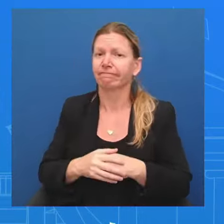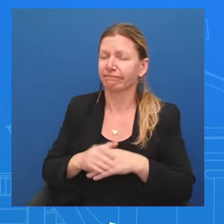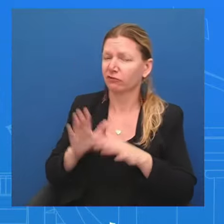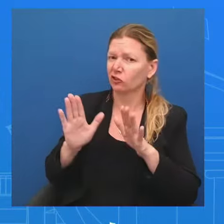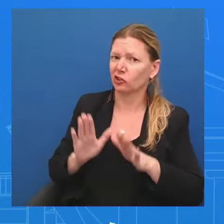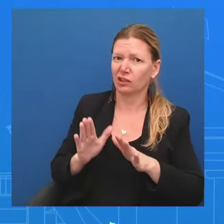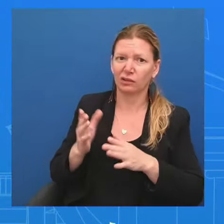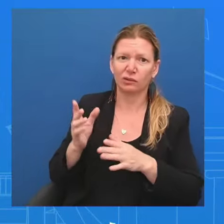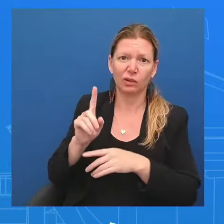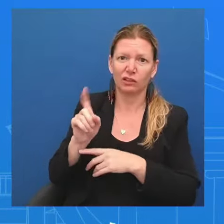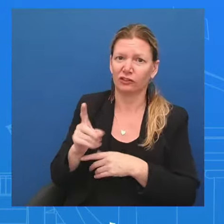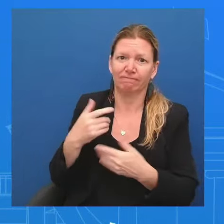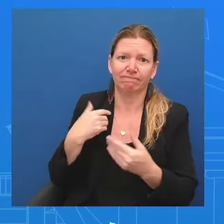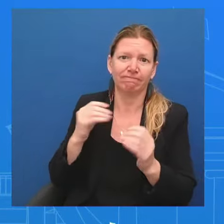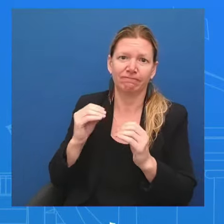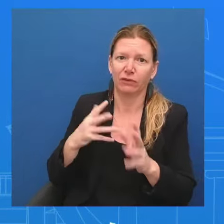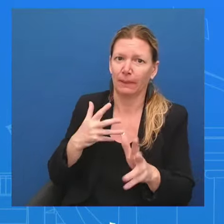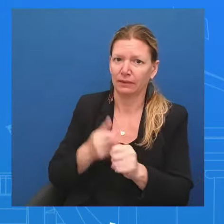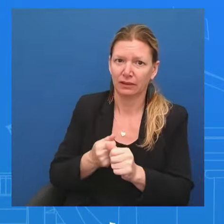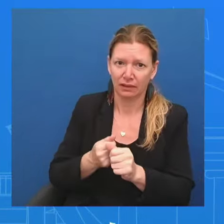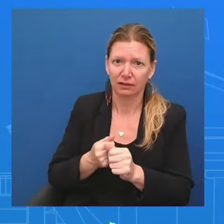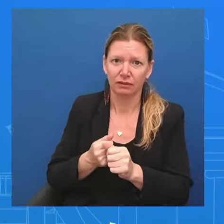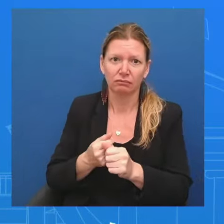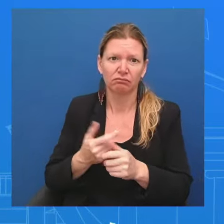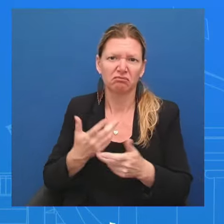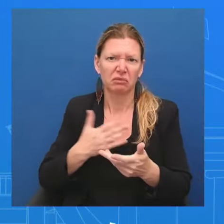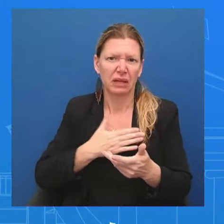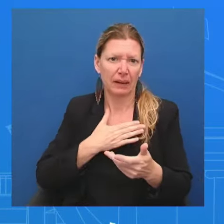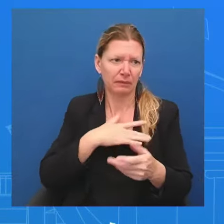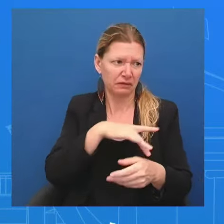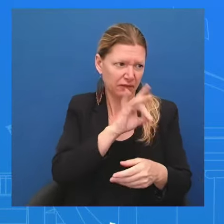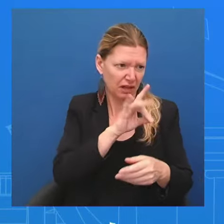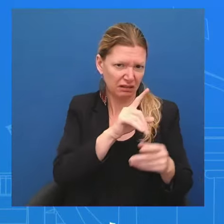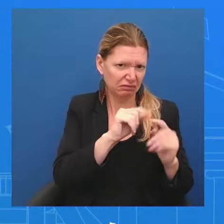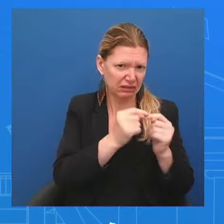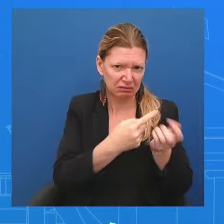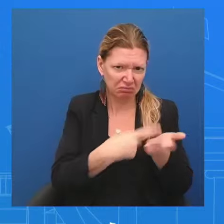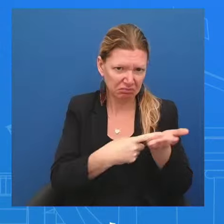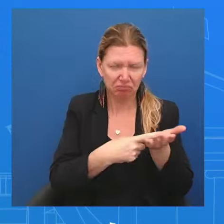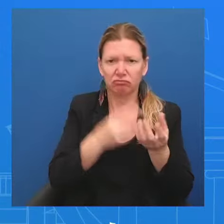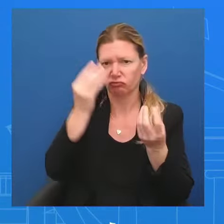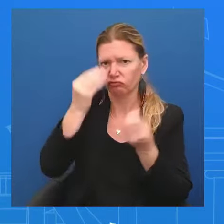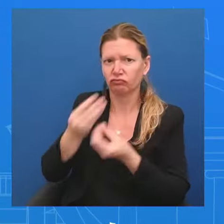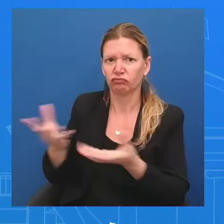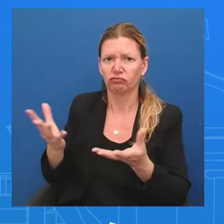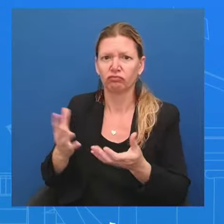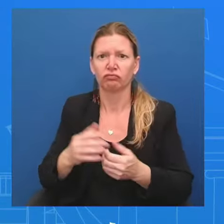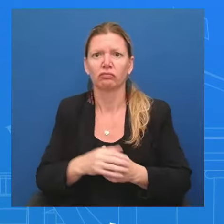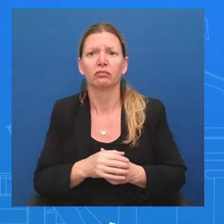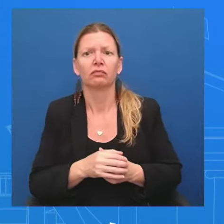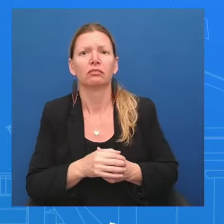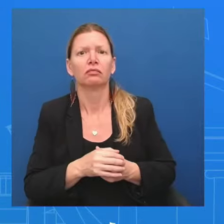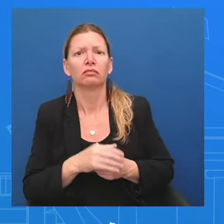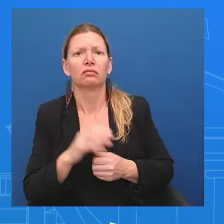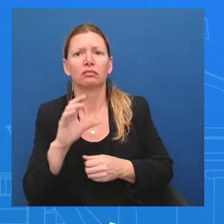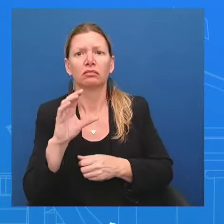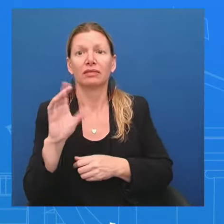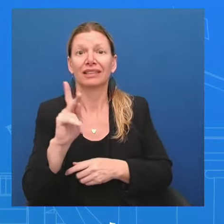The Press: And then, obviously the Chiefs are coming on Friday, their last celebration was disrupted by a shooting. Does the president plan on using this moment